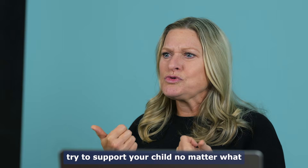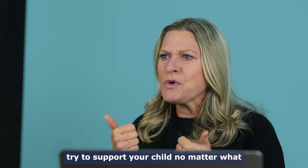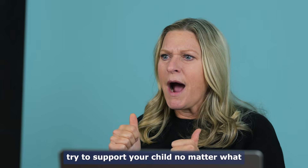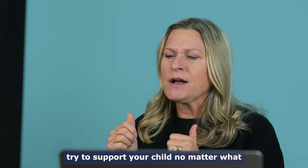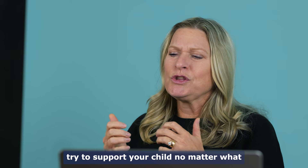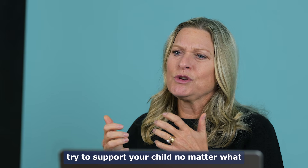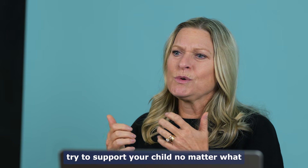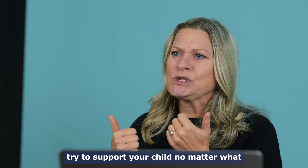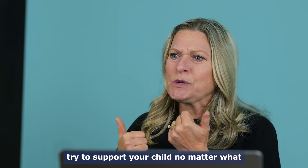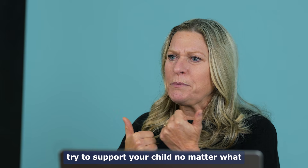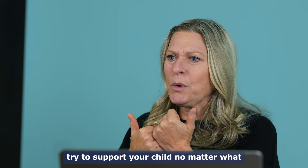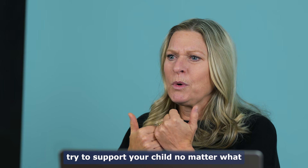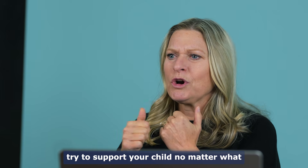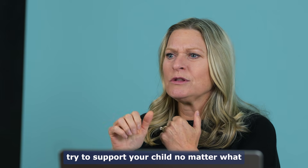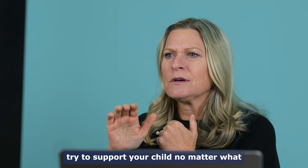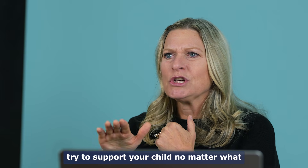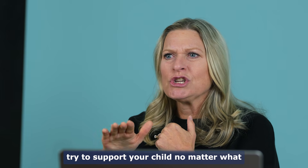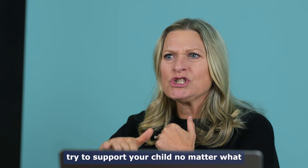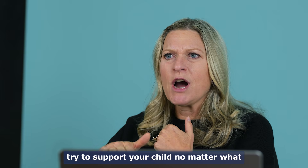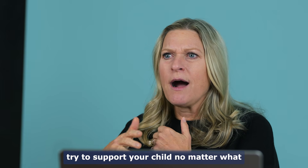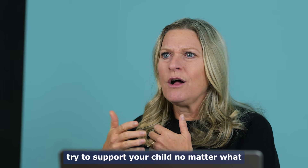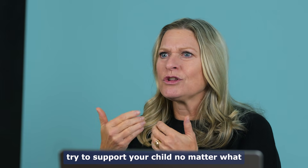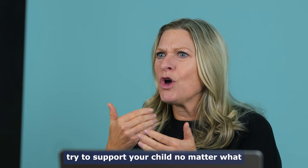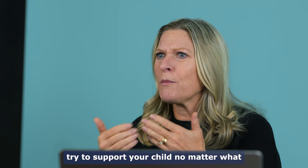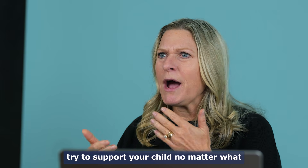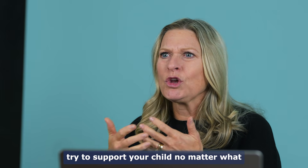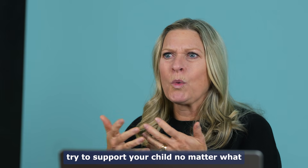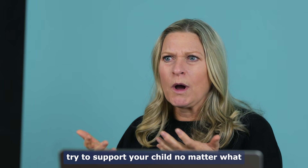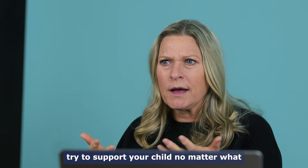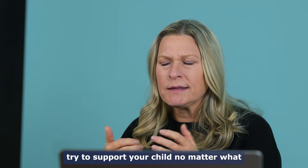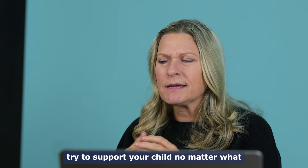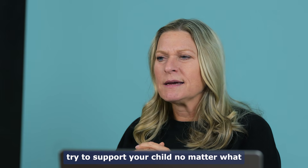try to support your child no matter what